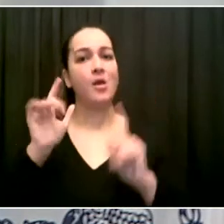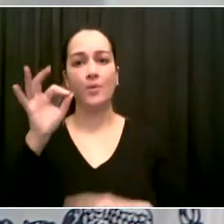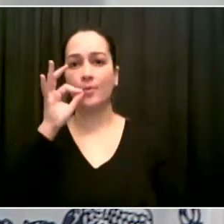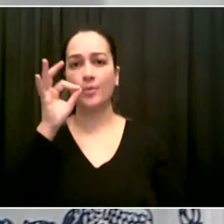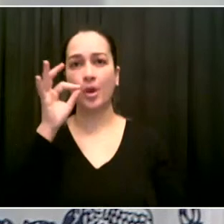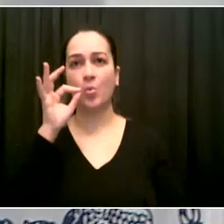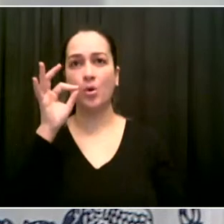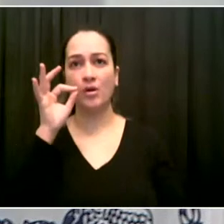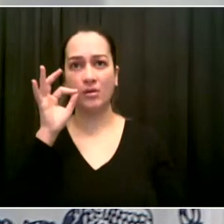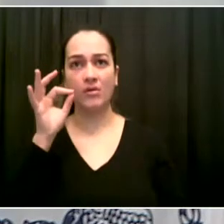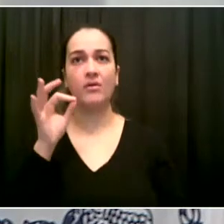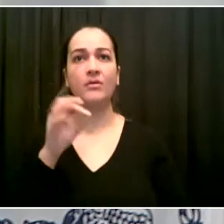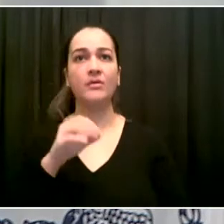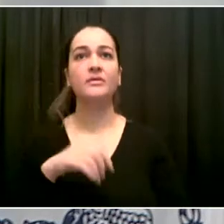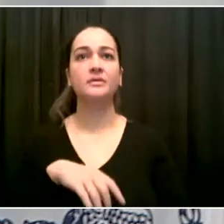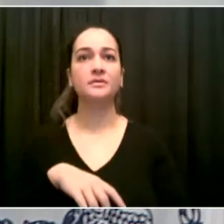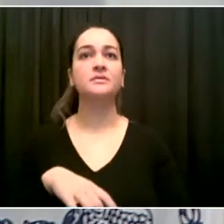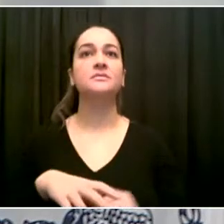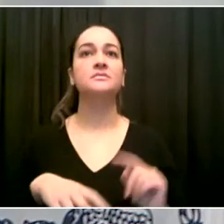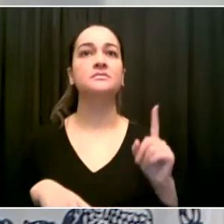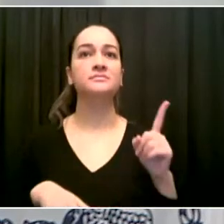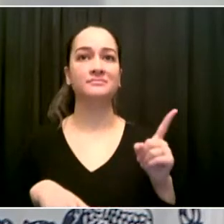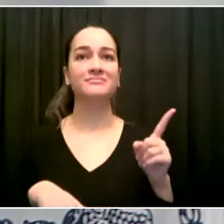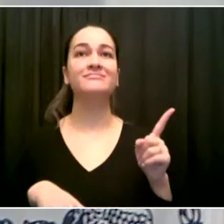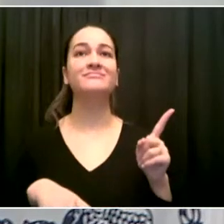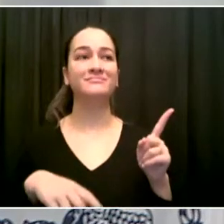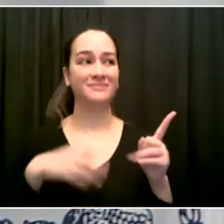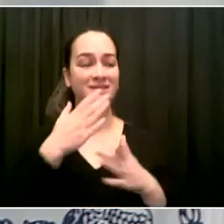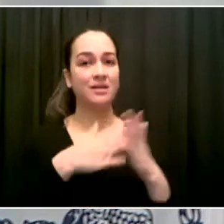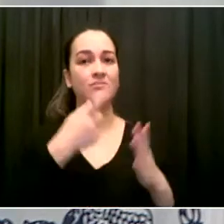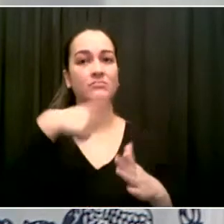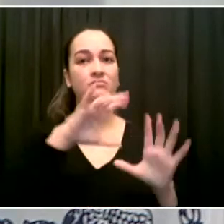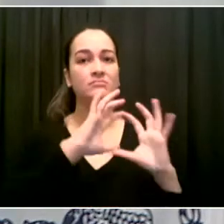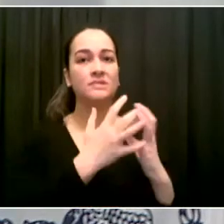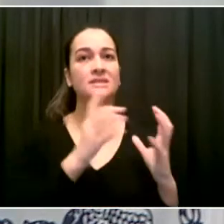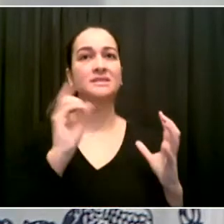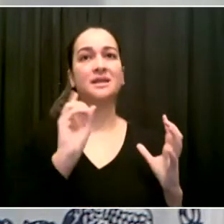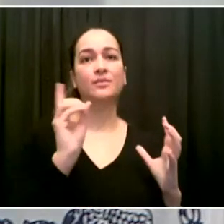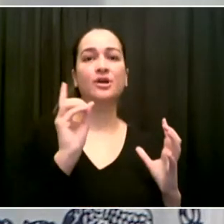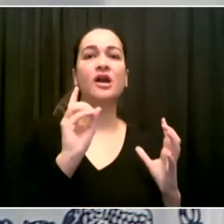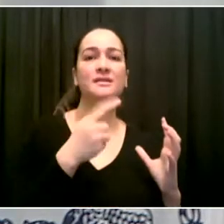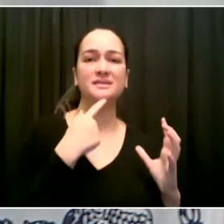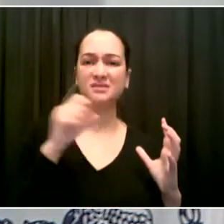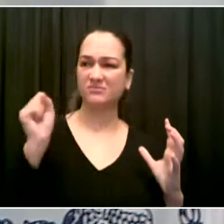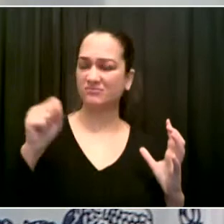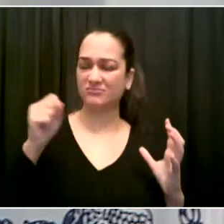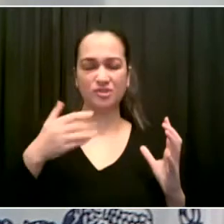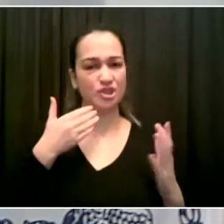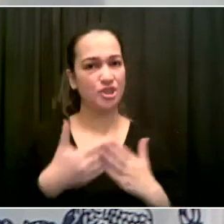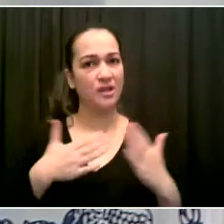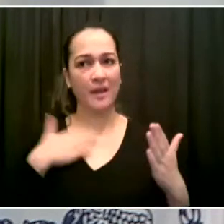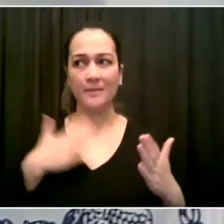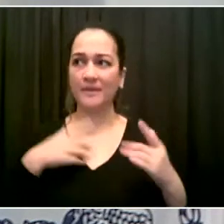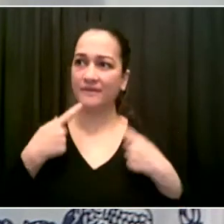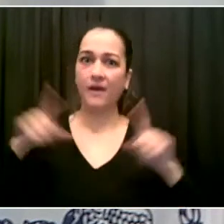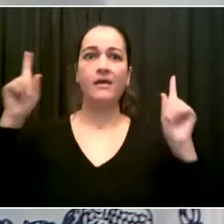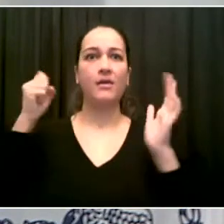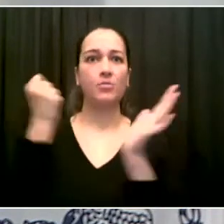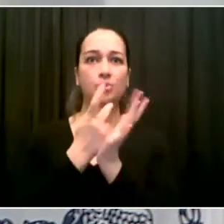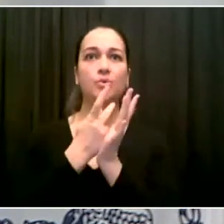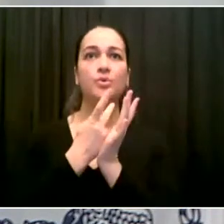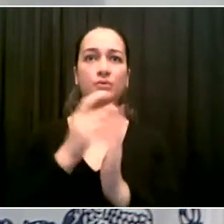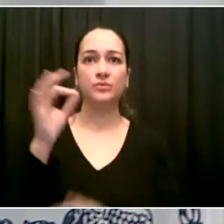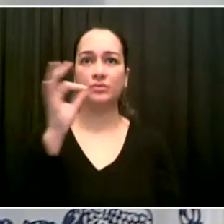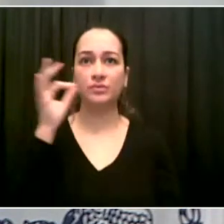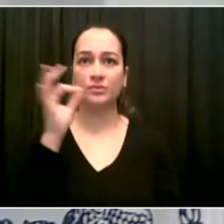FINALIZEEOVD ER